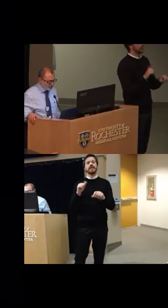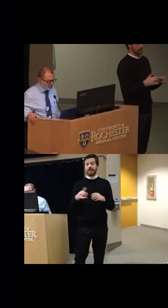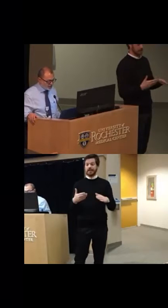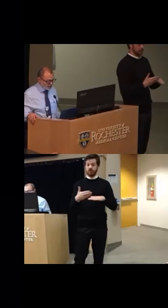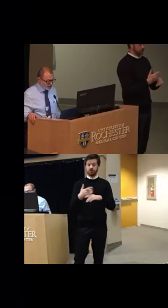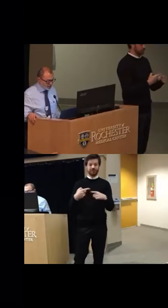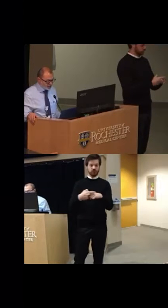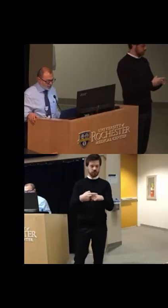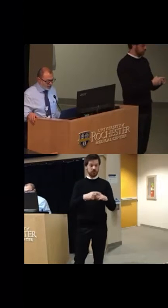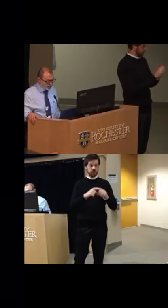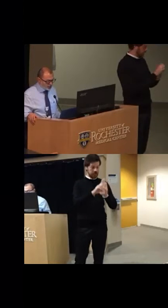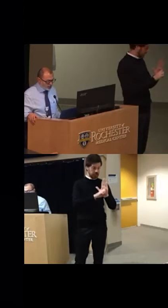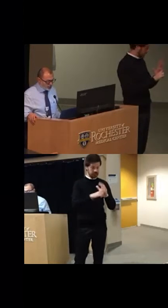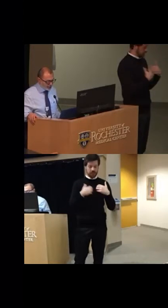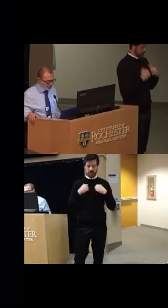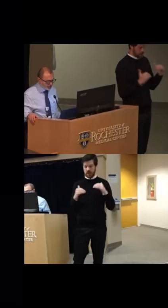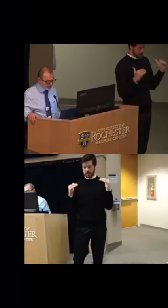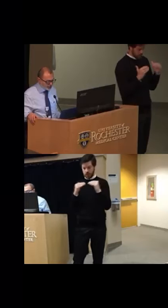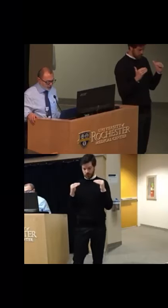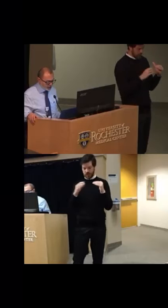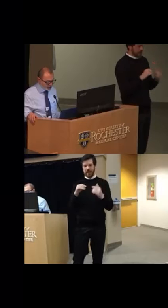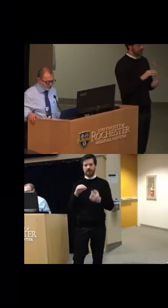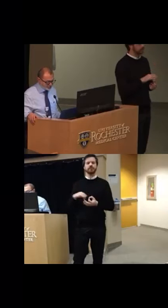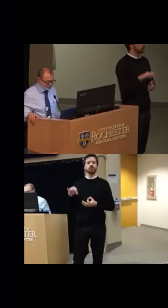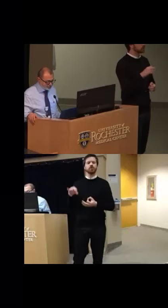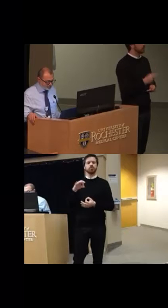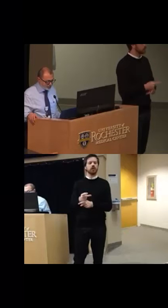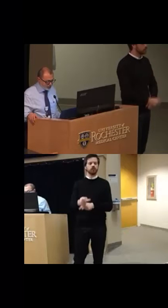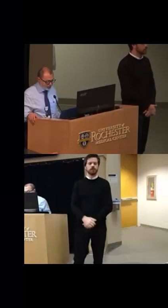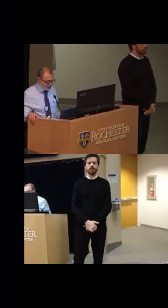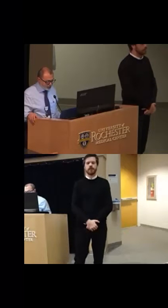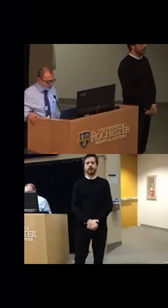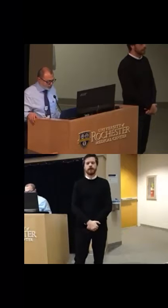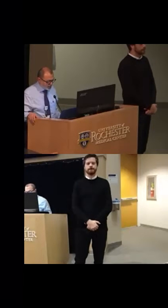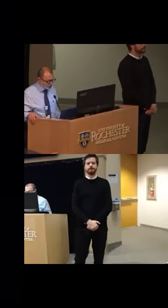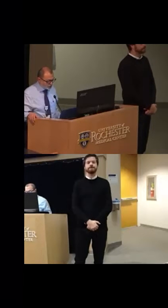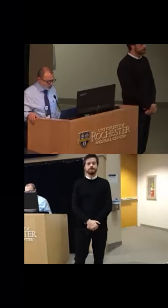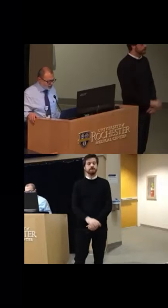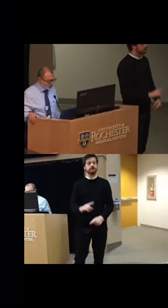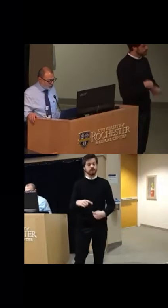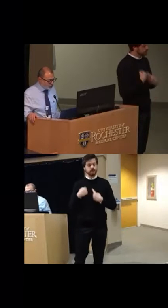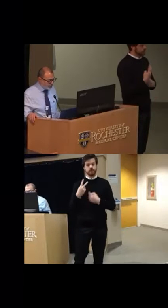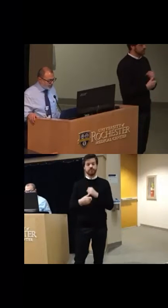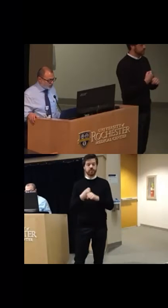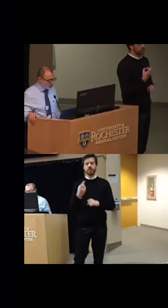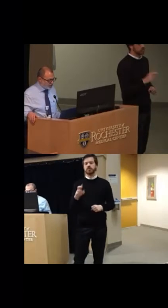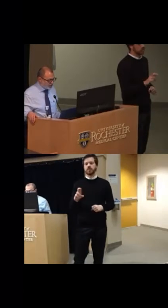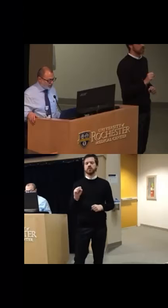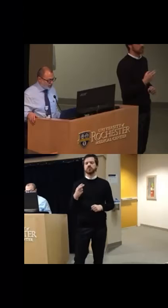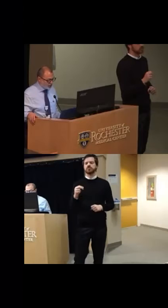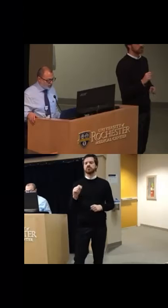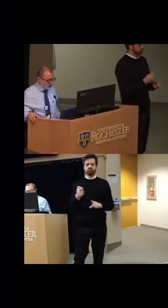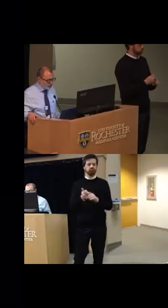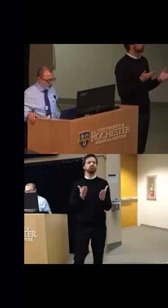Ethics Health Equity and spiritual care for the past two years Dr Shand has served as director